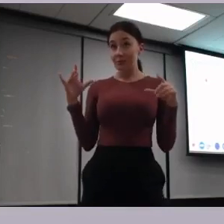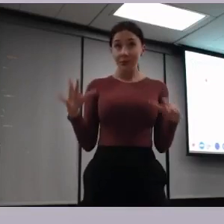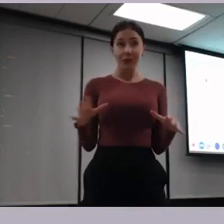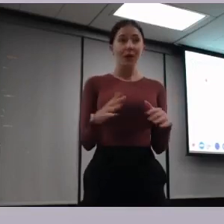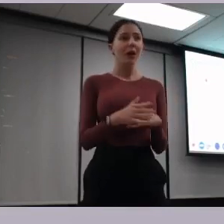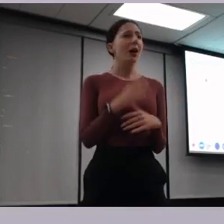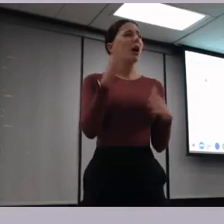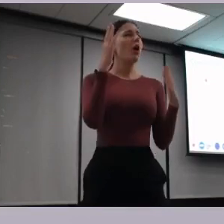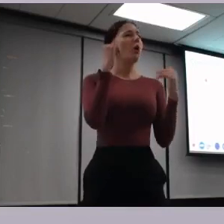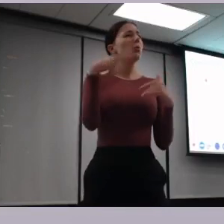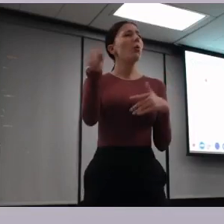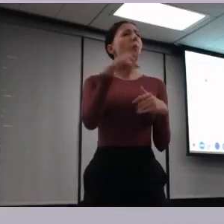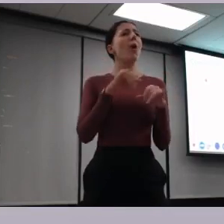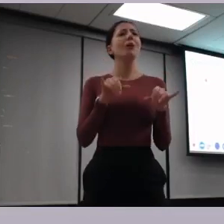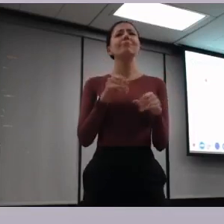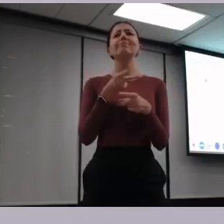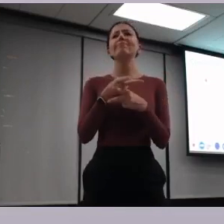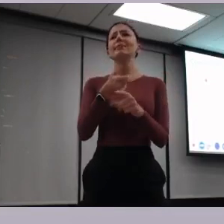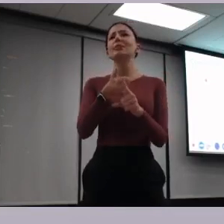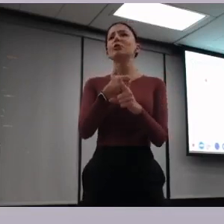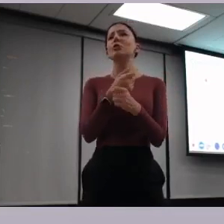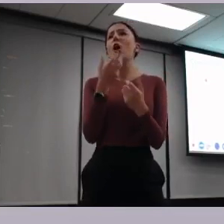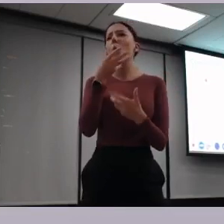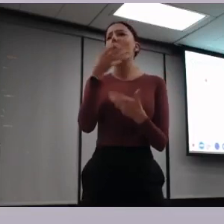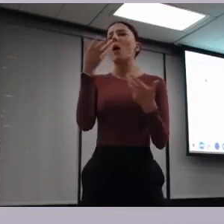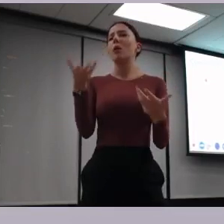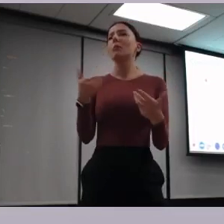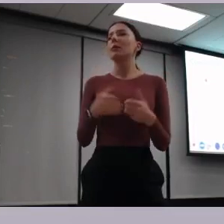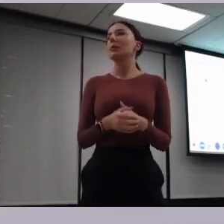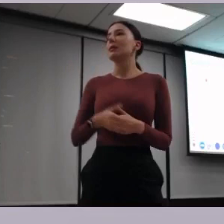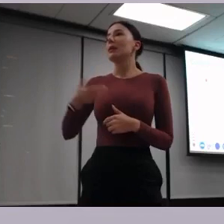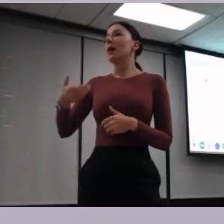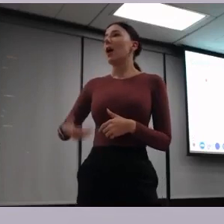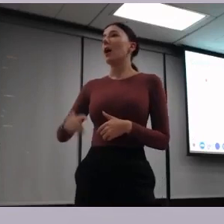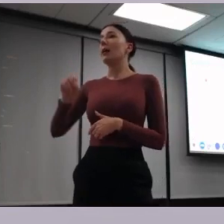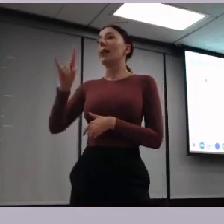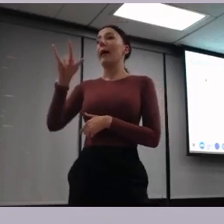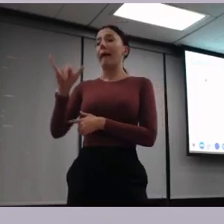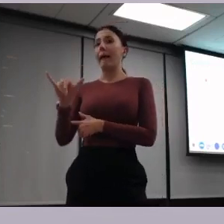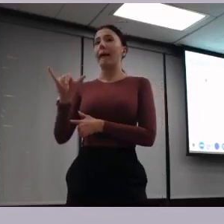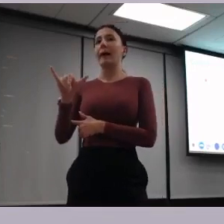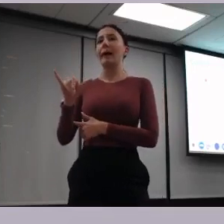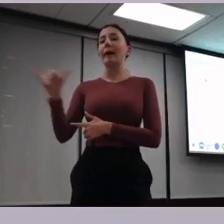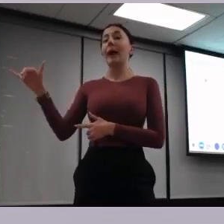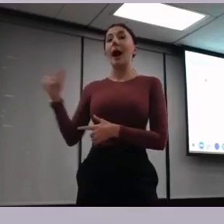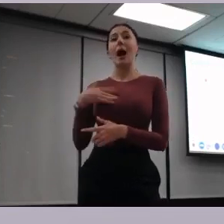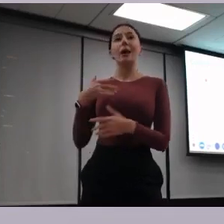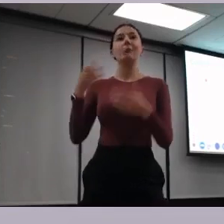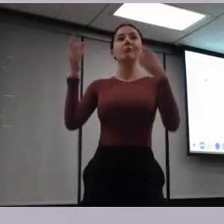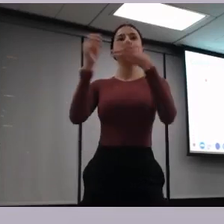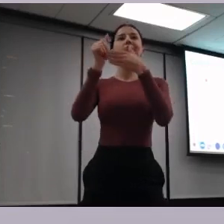Ward My name is Alderwoman Angela Clay. I am the older person of this amazing ward that when sitting down smack